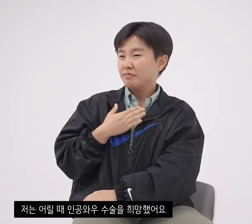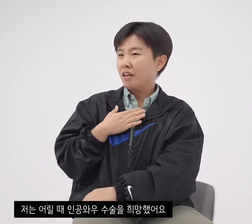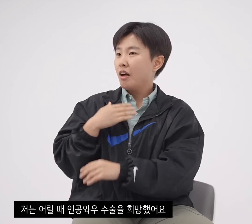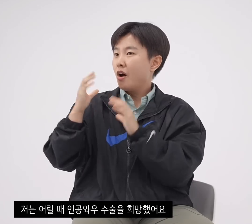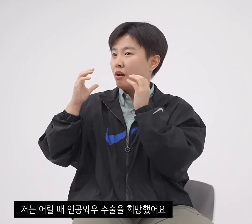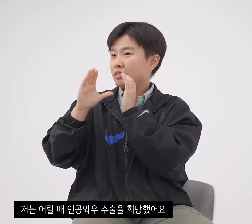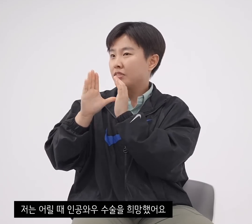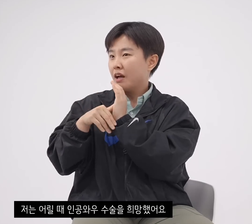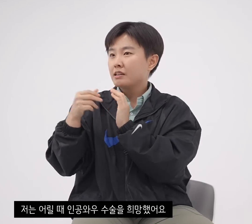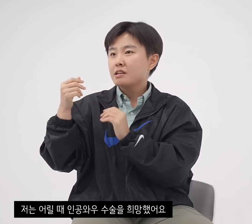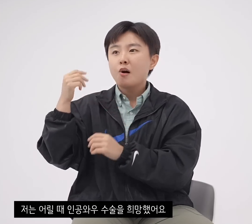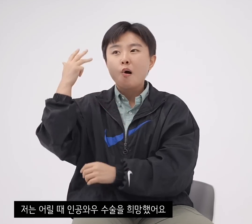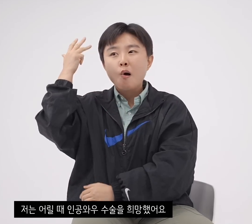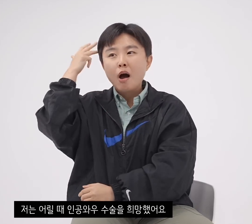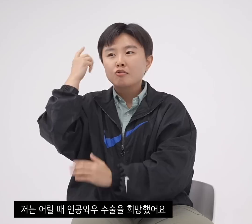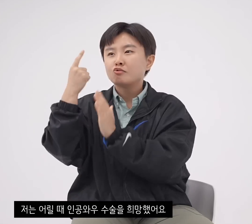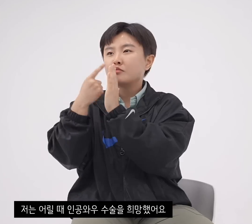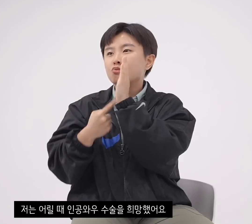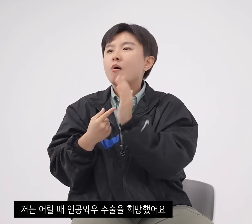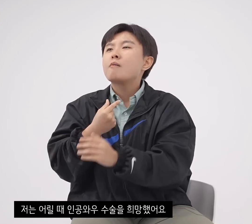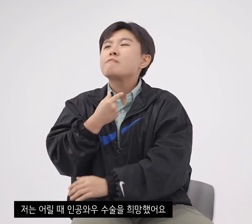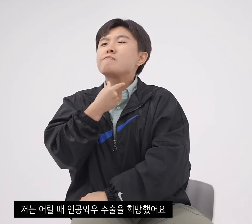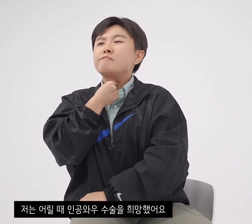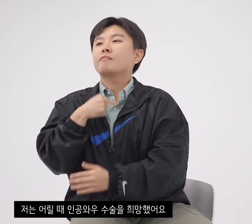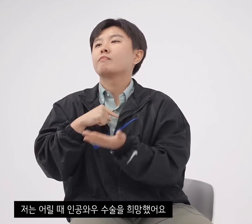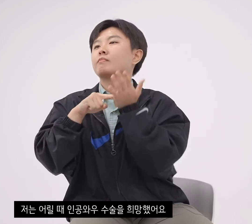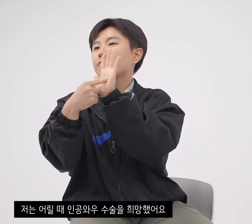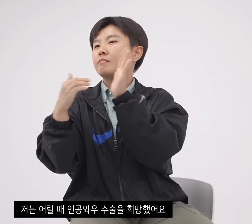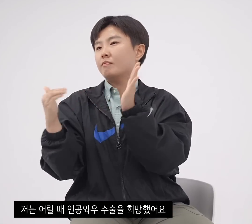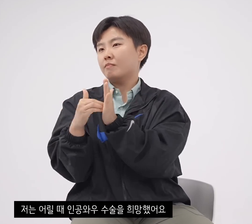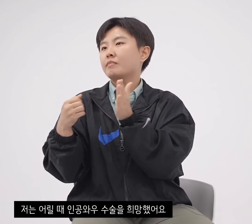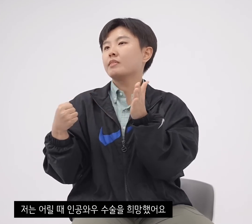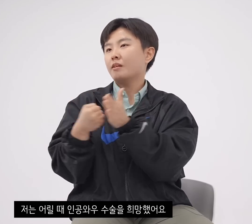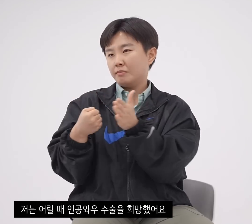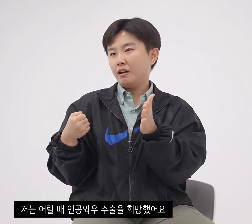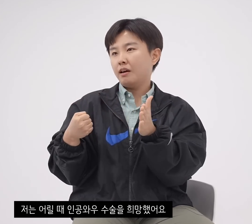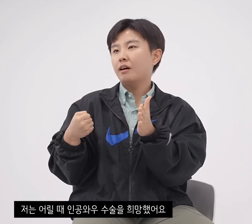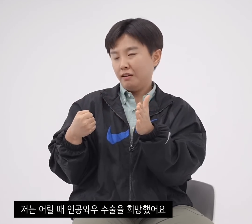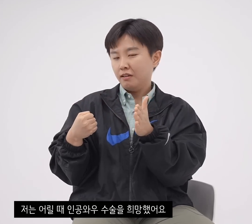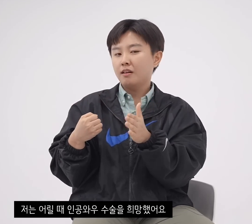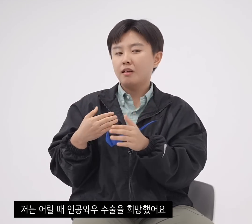When I was young, I wanted to have cochlear implant surgery.